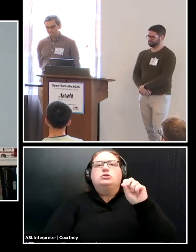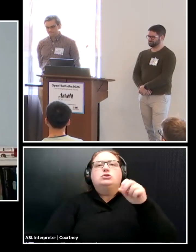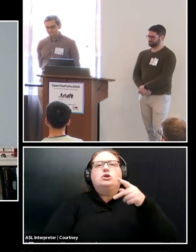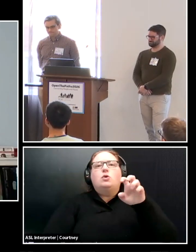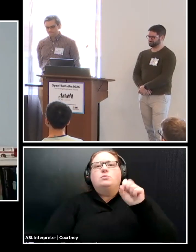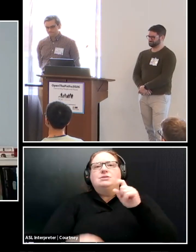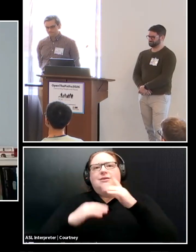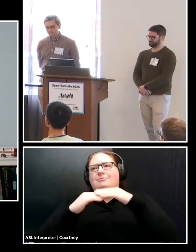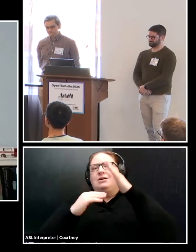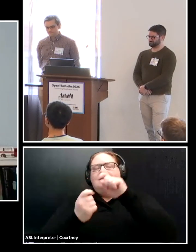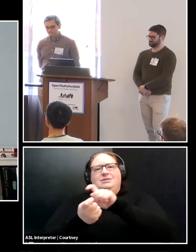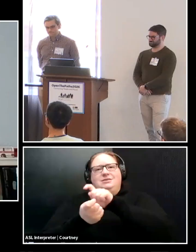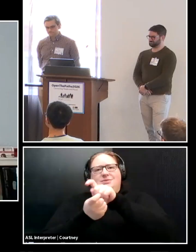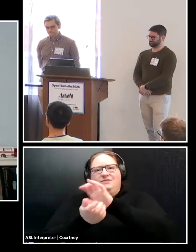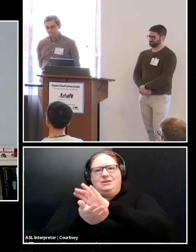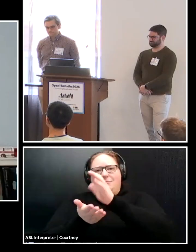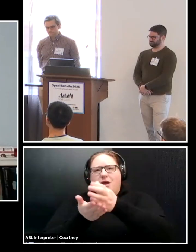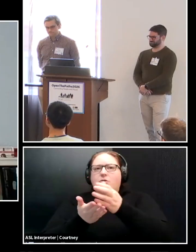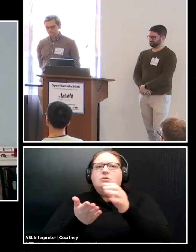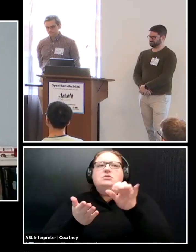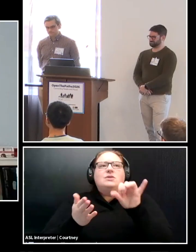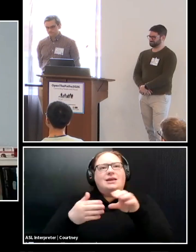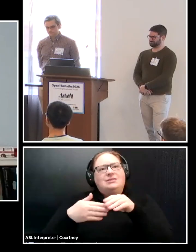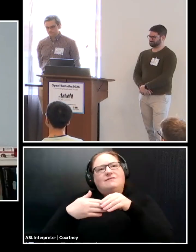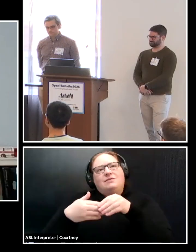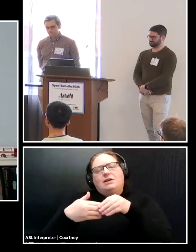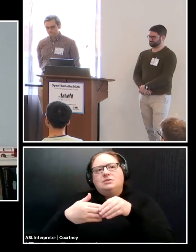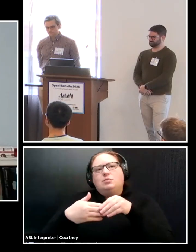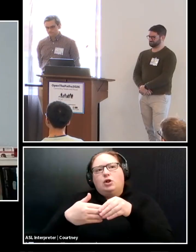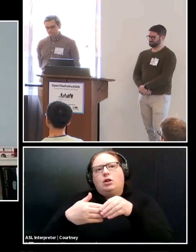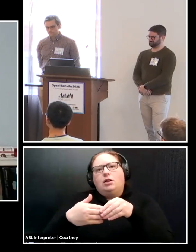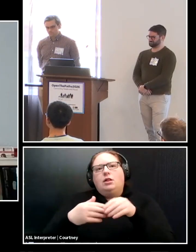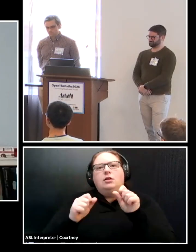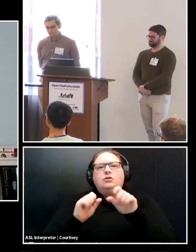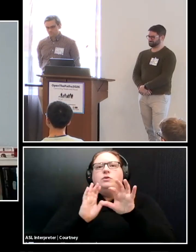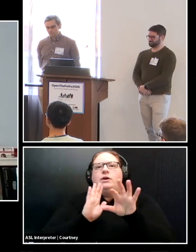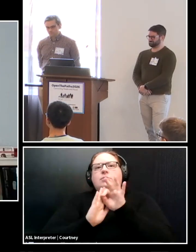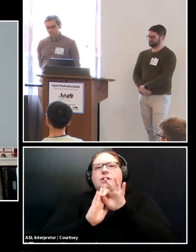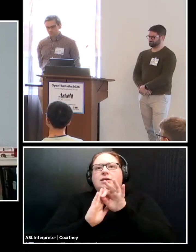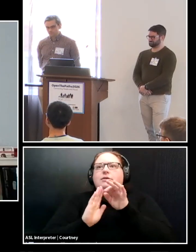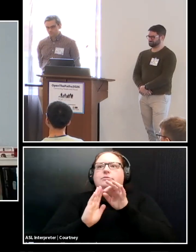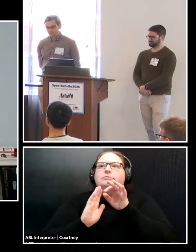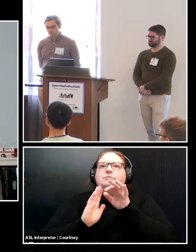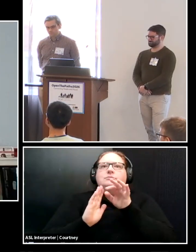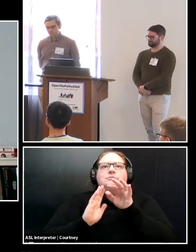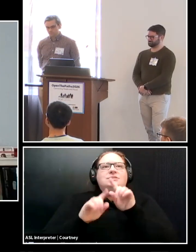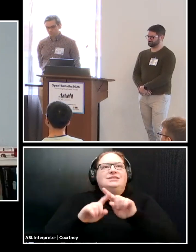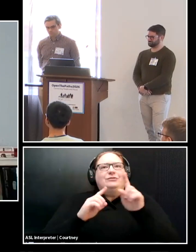is fairly flexible in that you can kind of pick and choose different restrictions. Um but once you